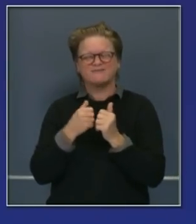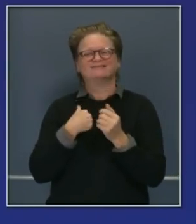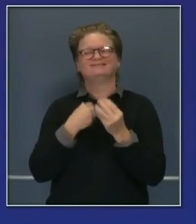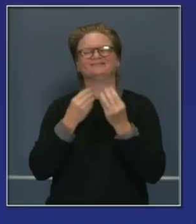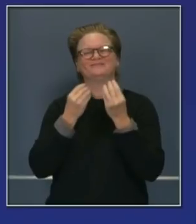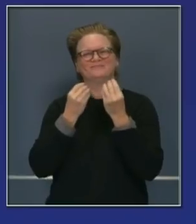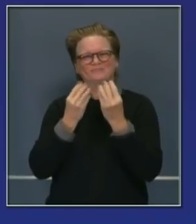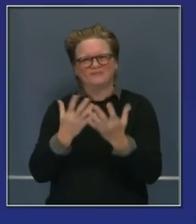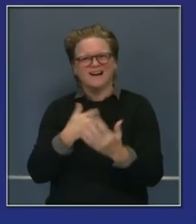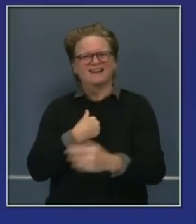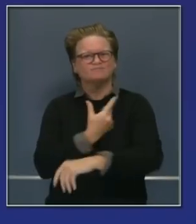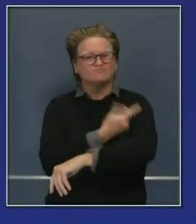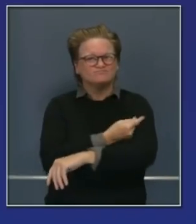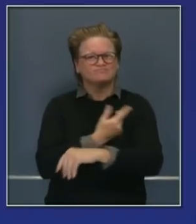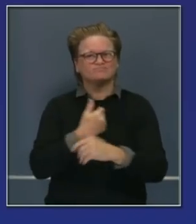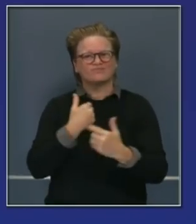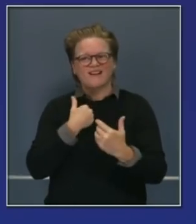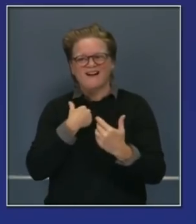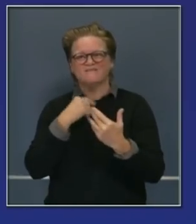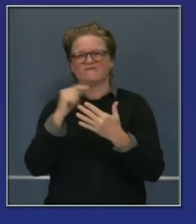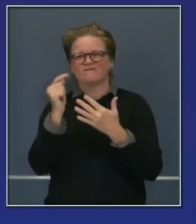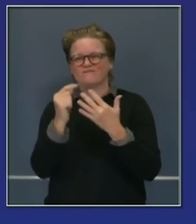MOMENT SO WE DON'T END UP